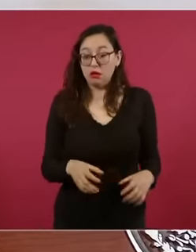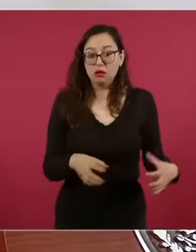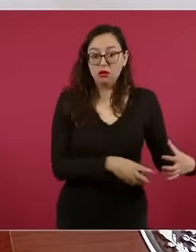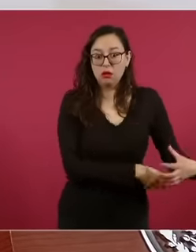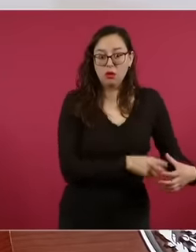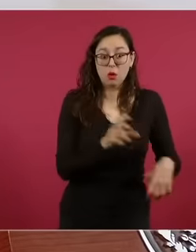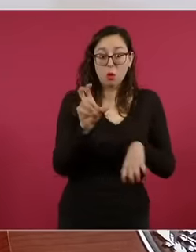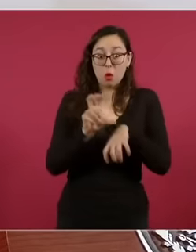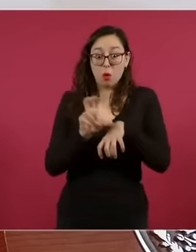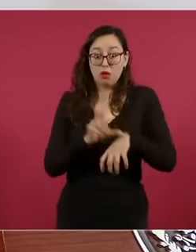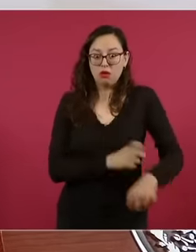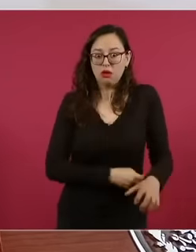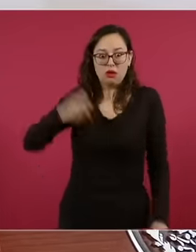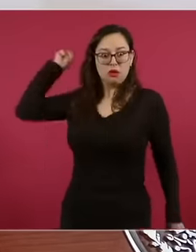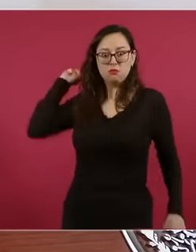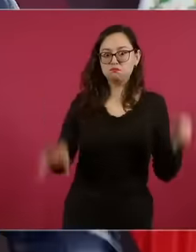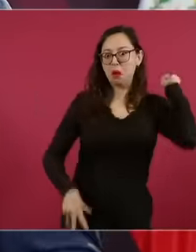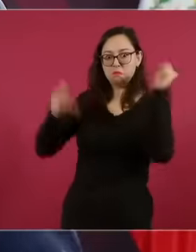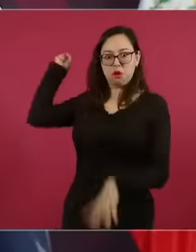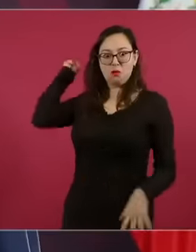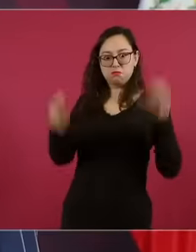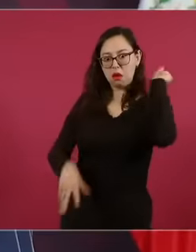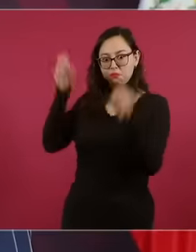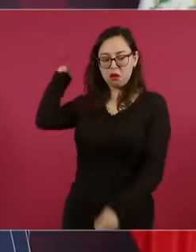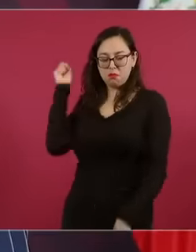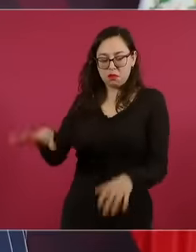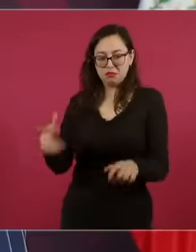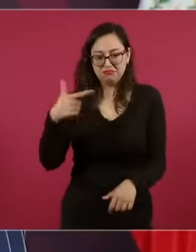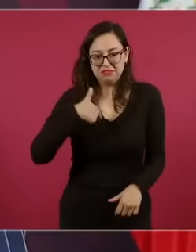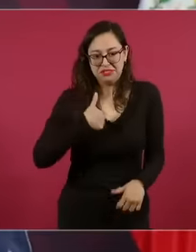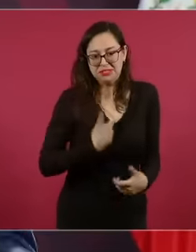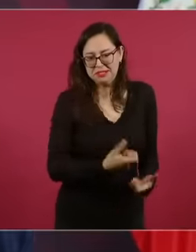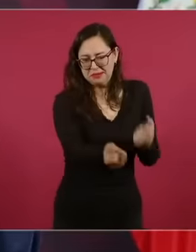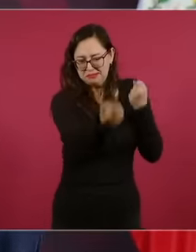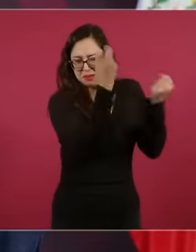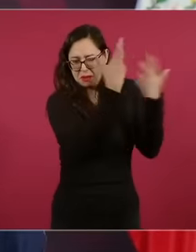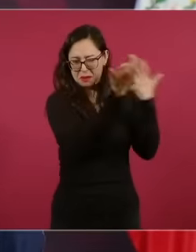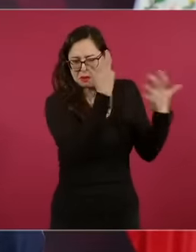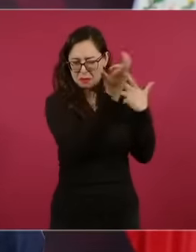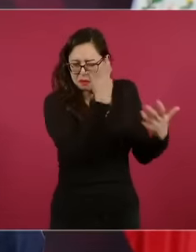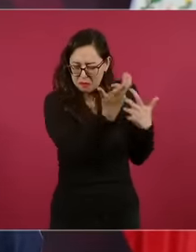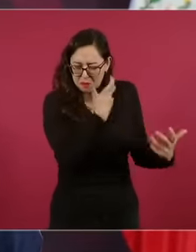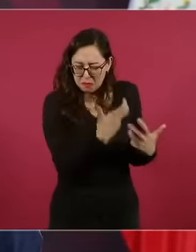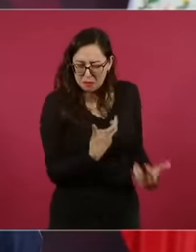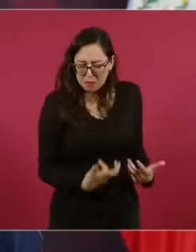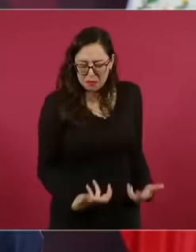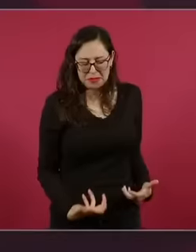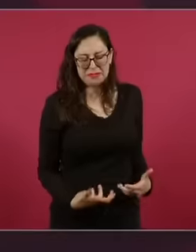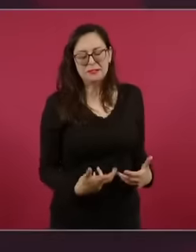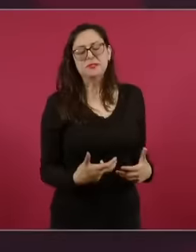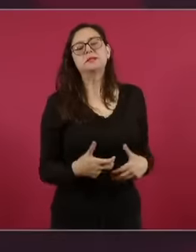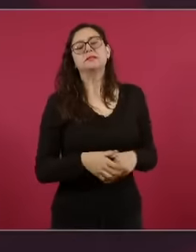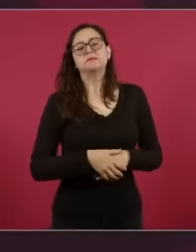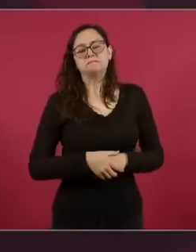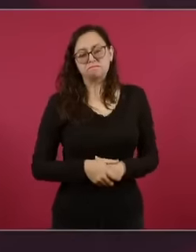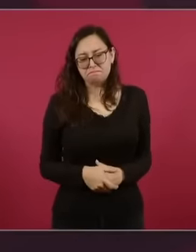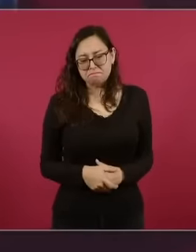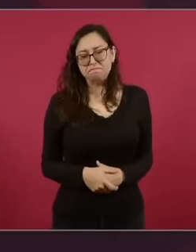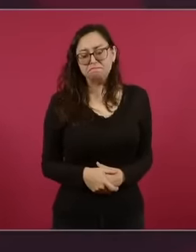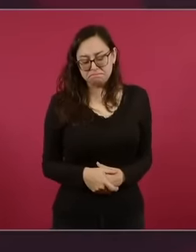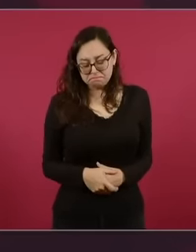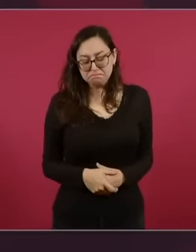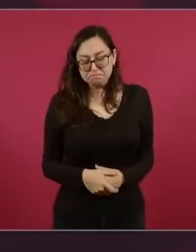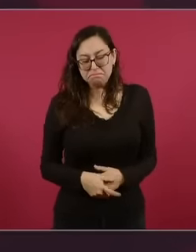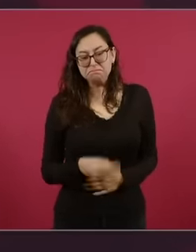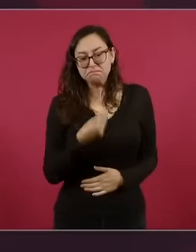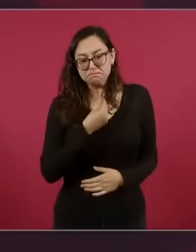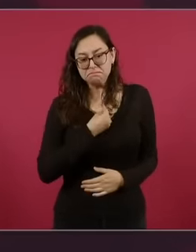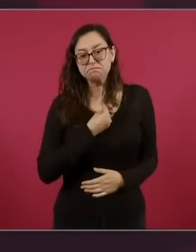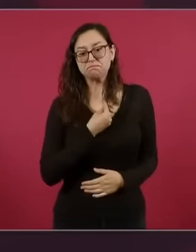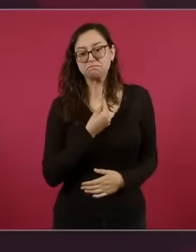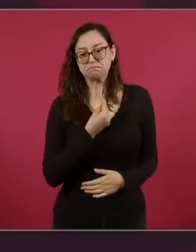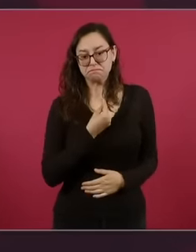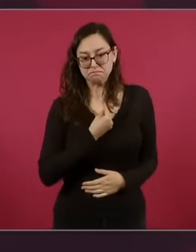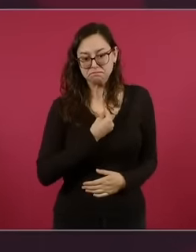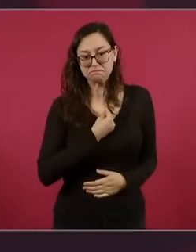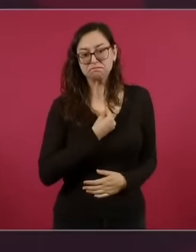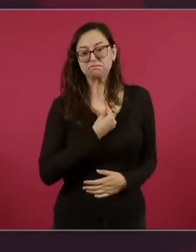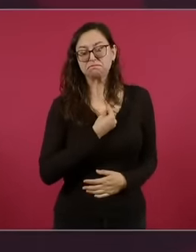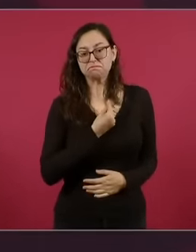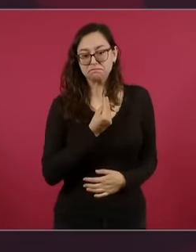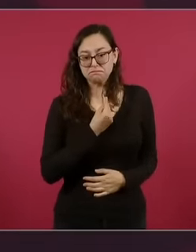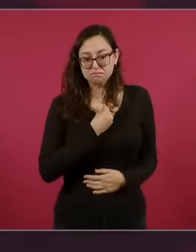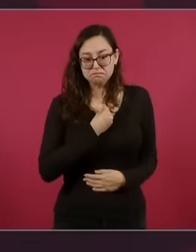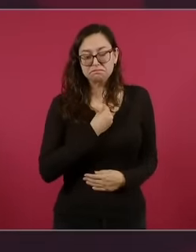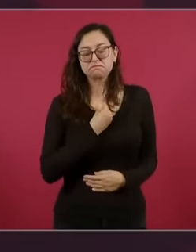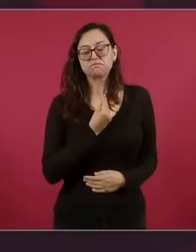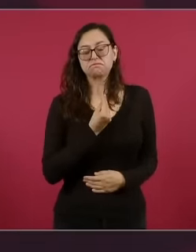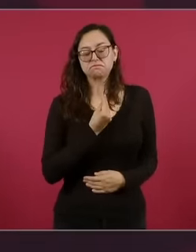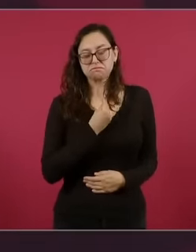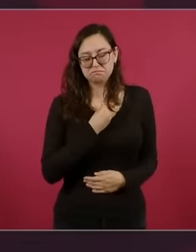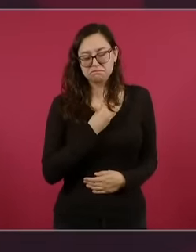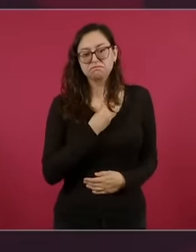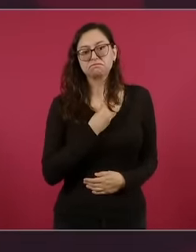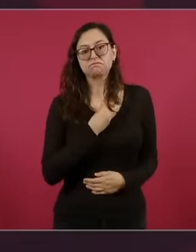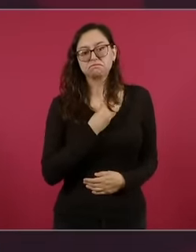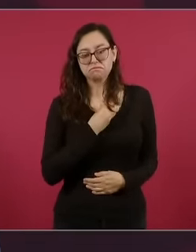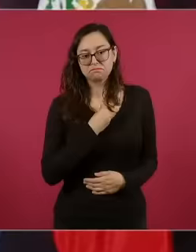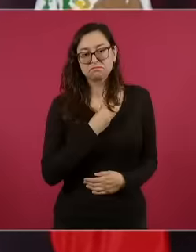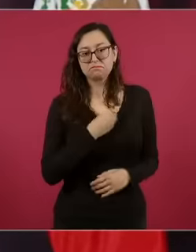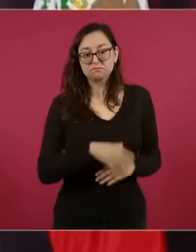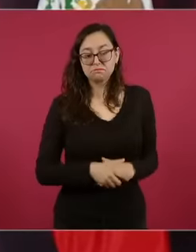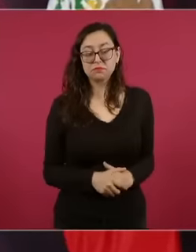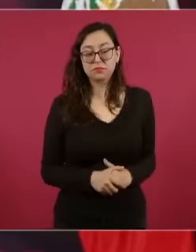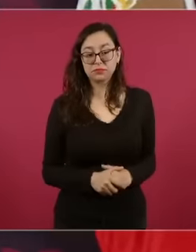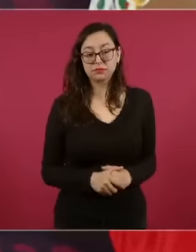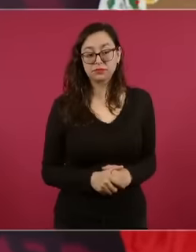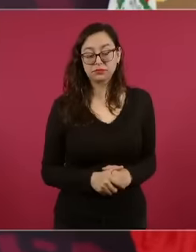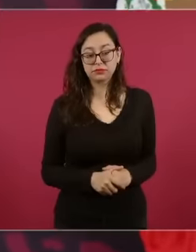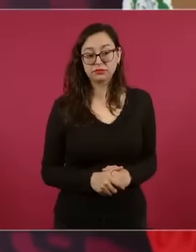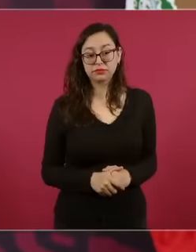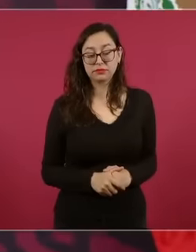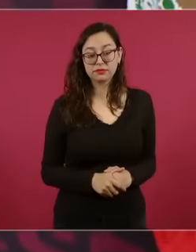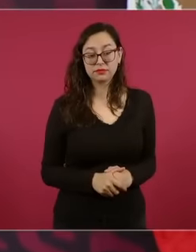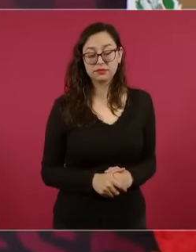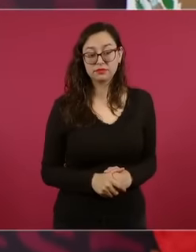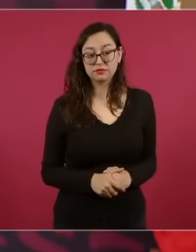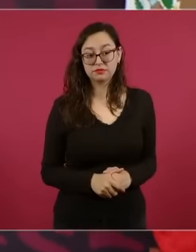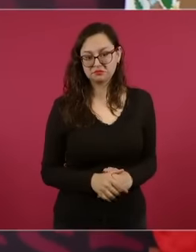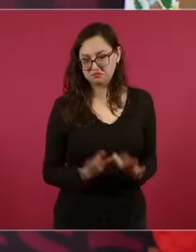they put the least to me, well there This is not the historical memory, but by the way, those archives